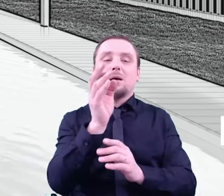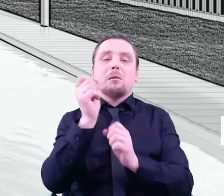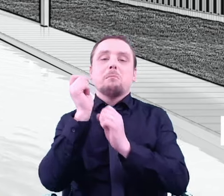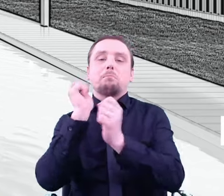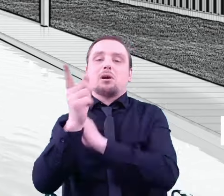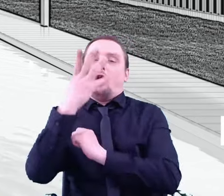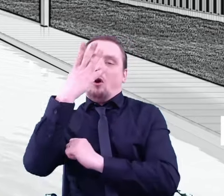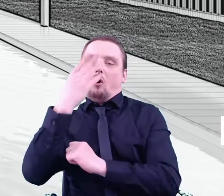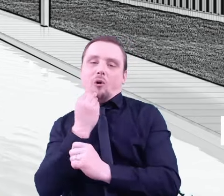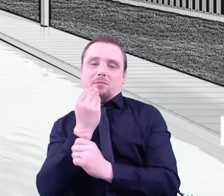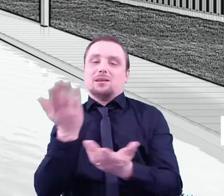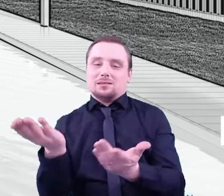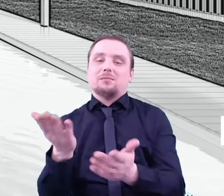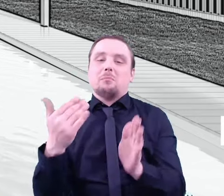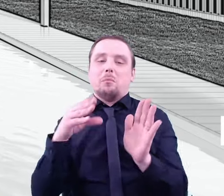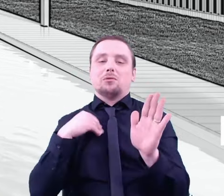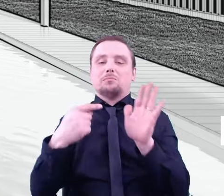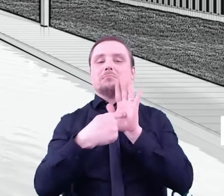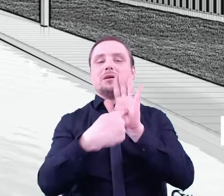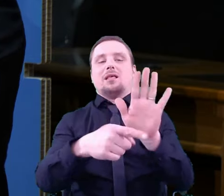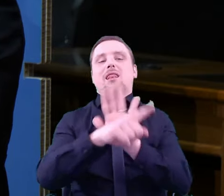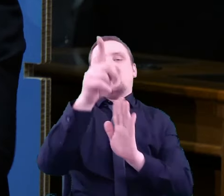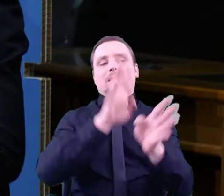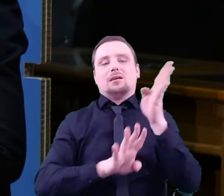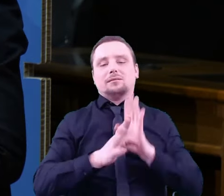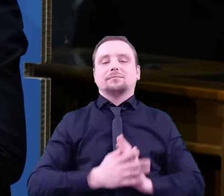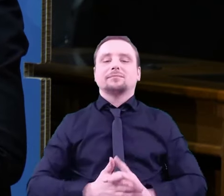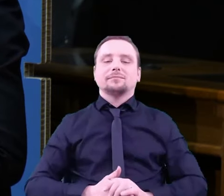that can be shown to our client. Here it is worth mentioning that